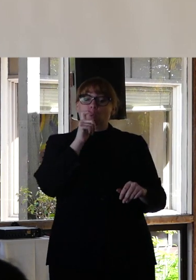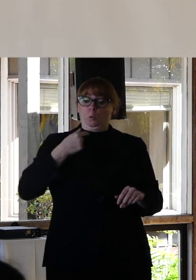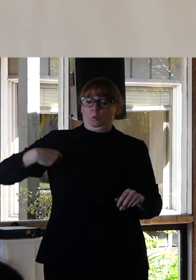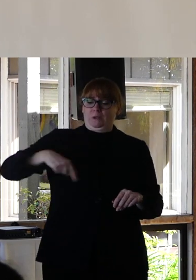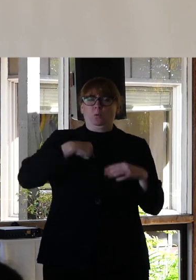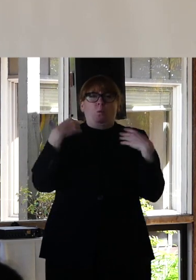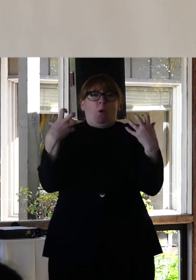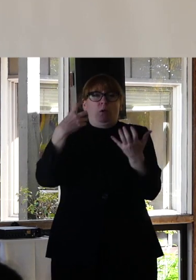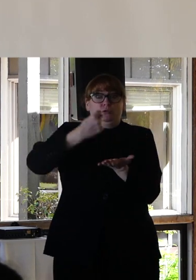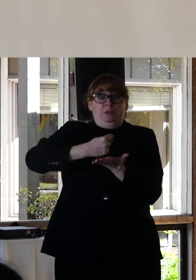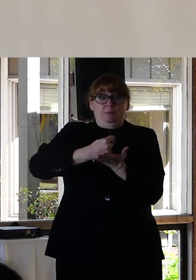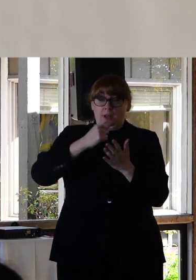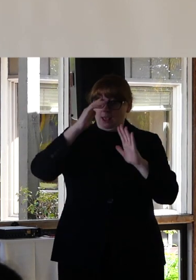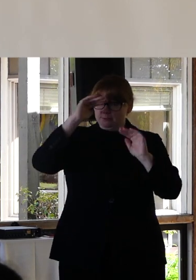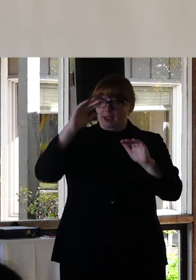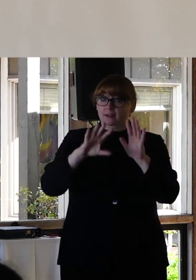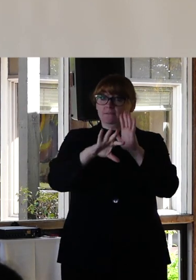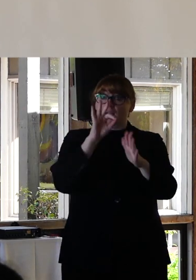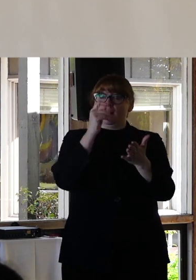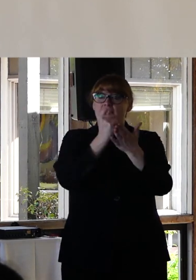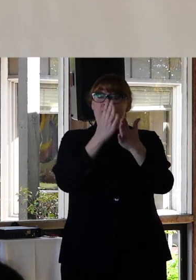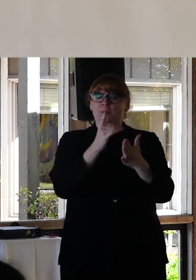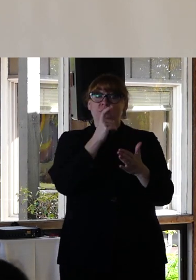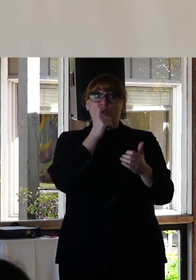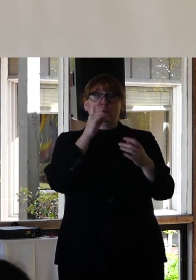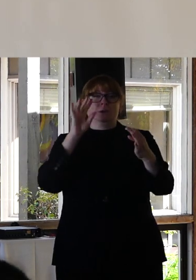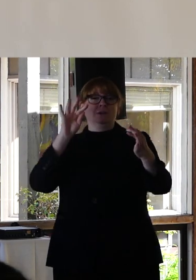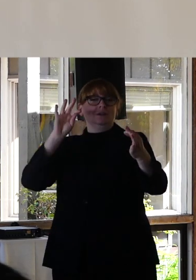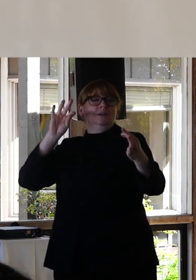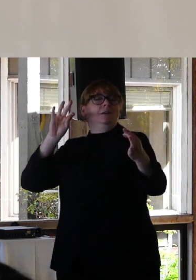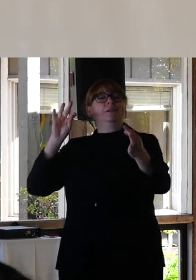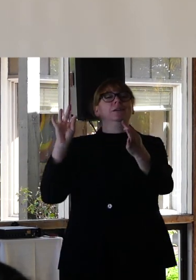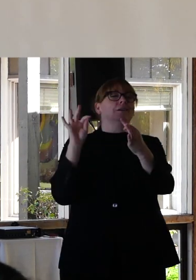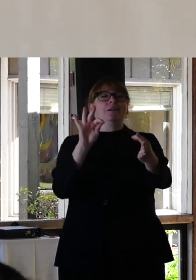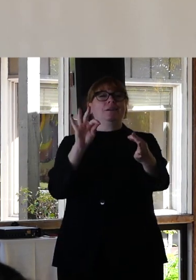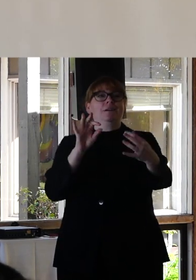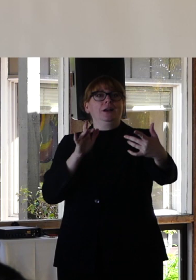find a therapist who checks every intersectional box in our arsenal.